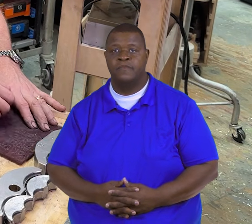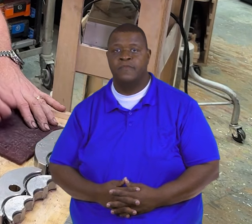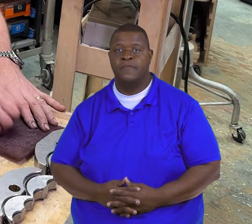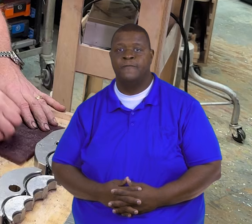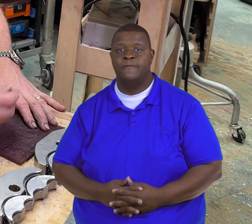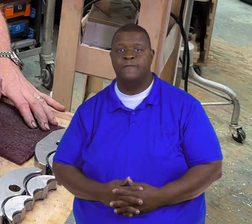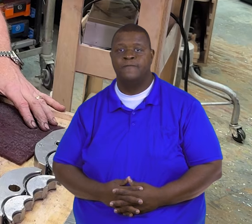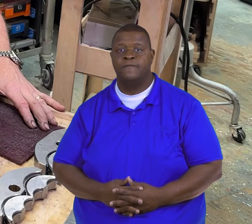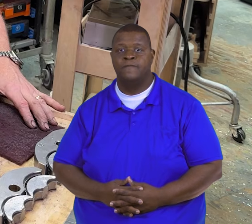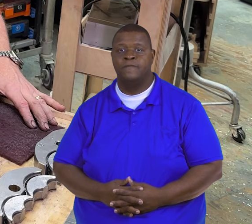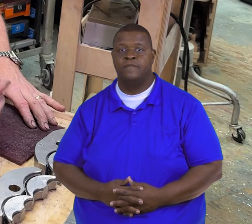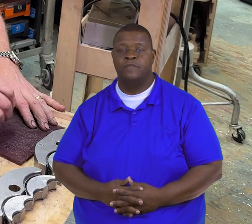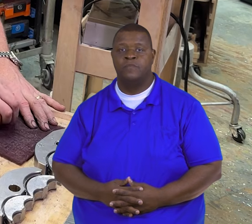[metal scratching]